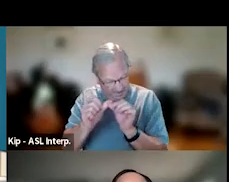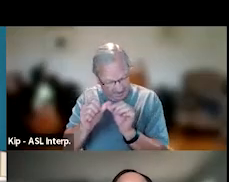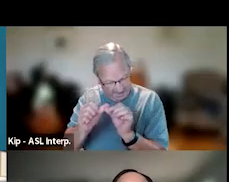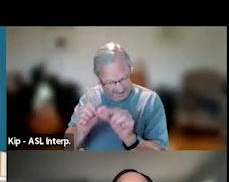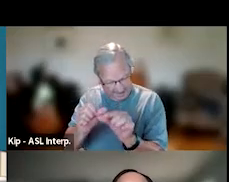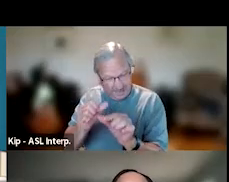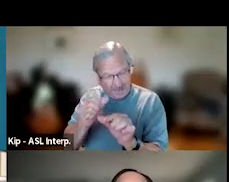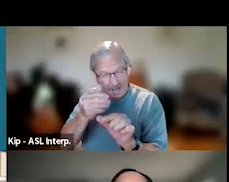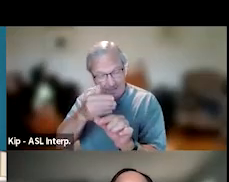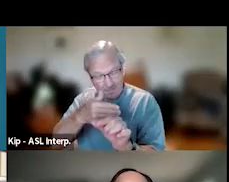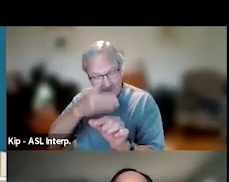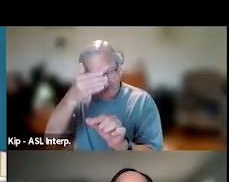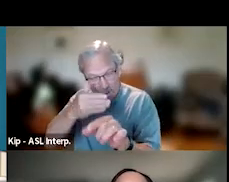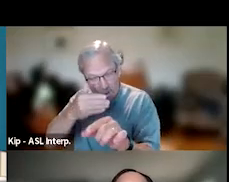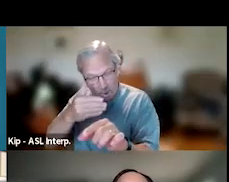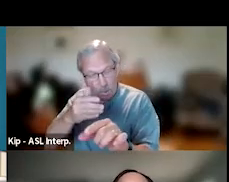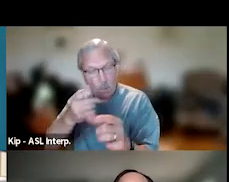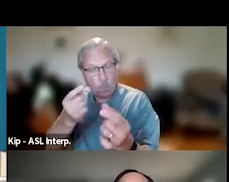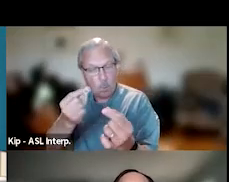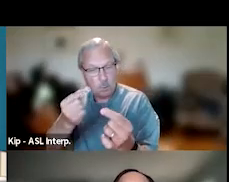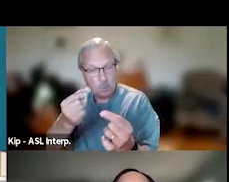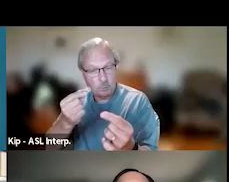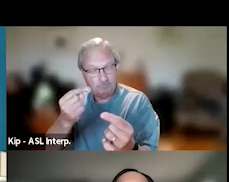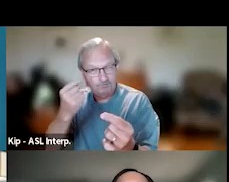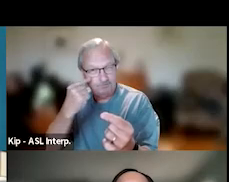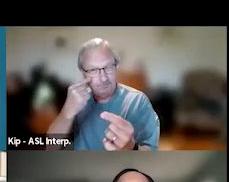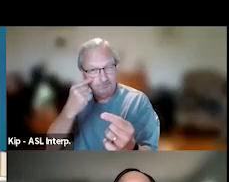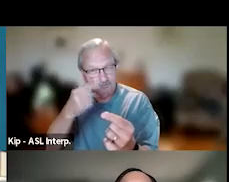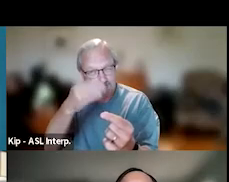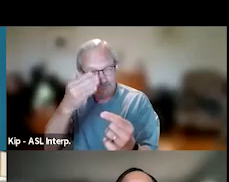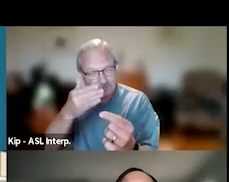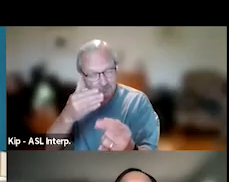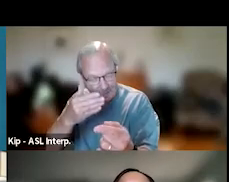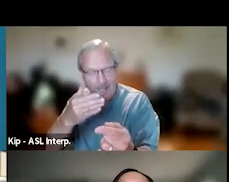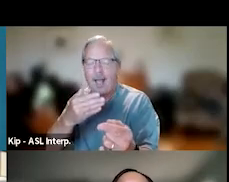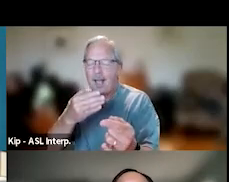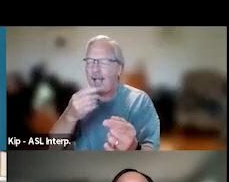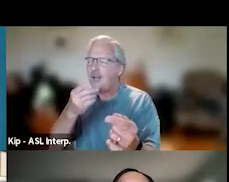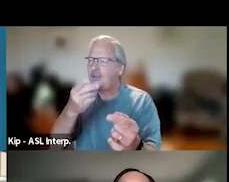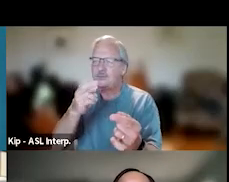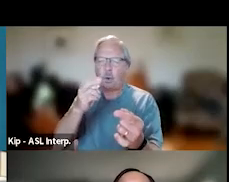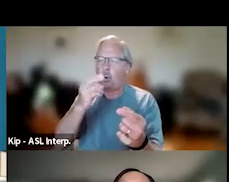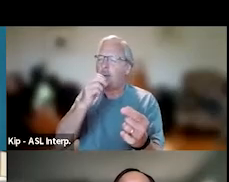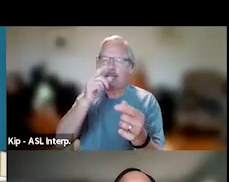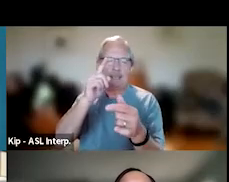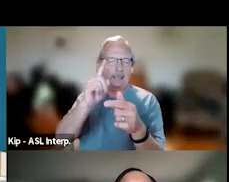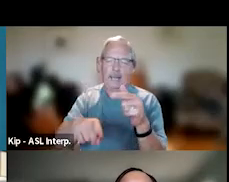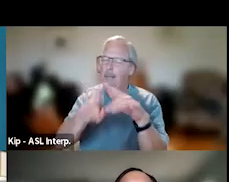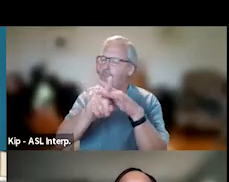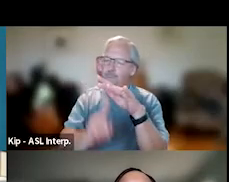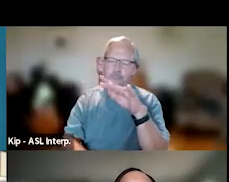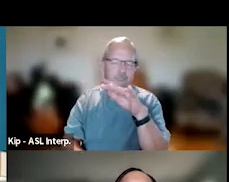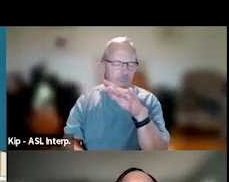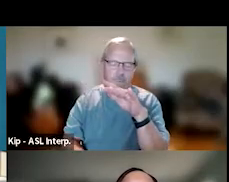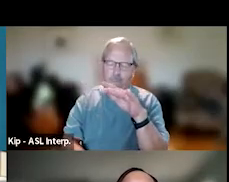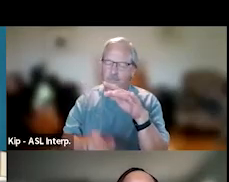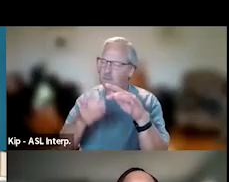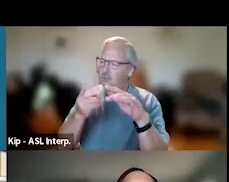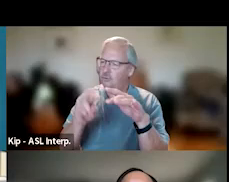of what you do, there's no way that SOAR can disappear. There's no way that SOAR would be able to be placed